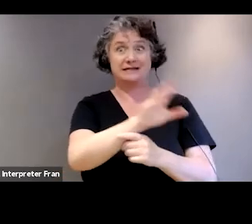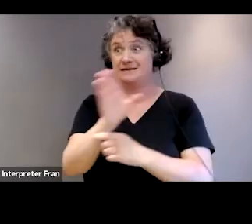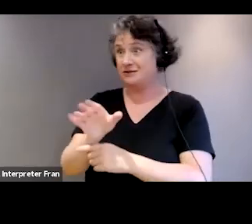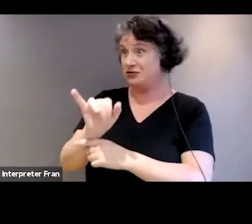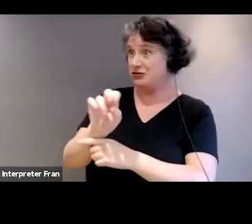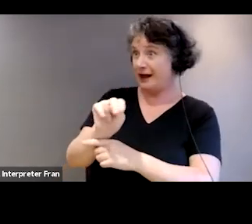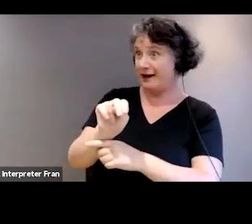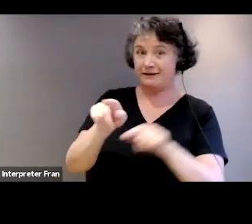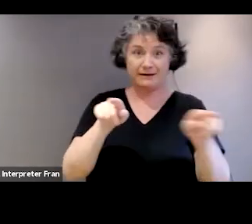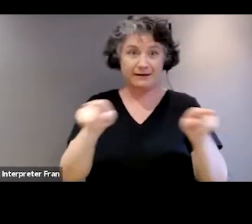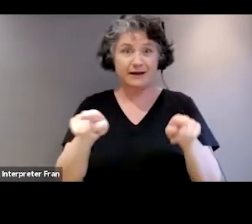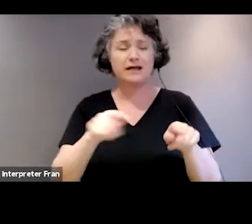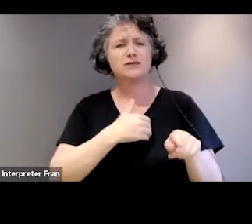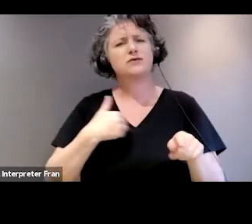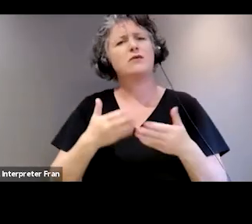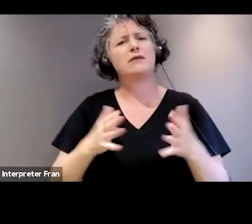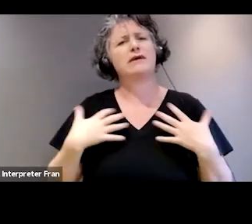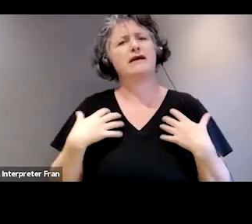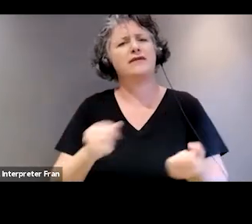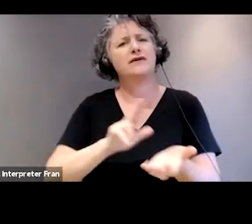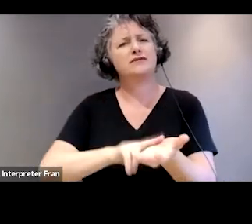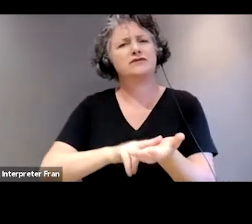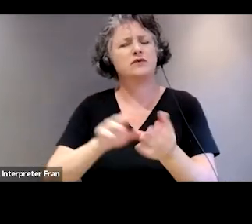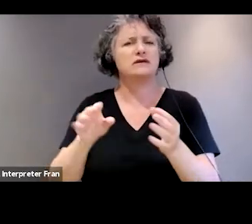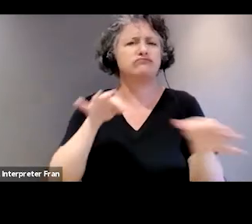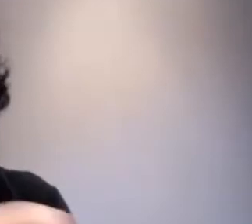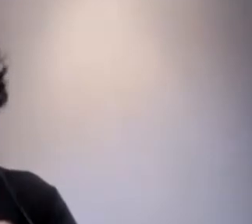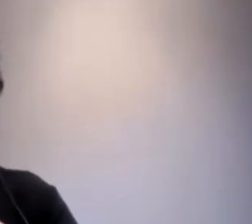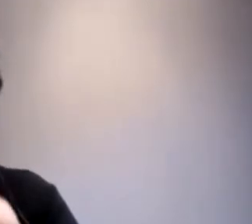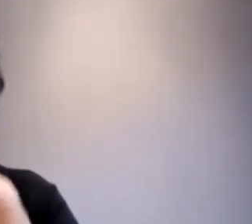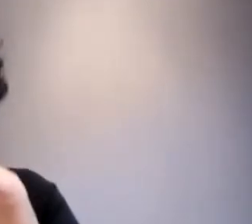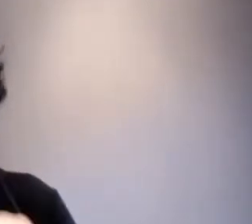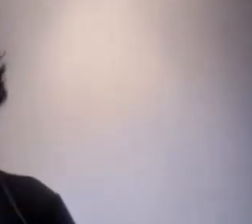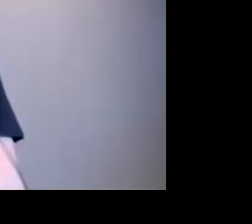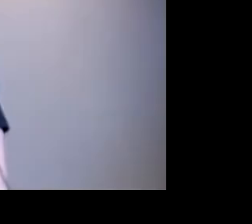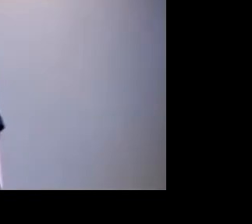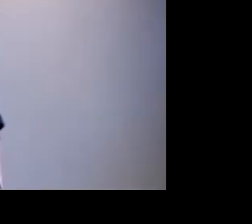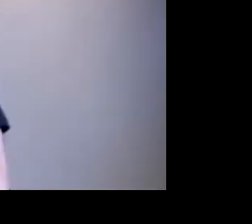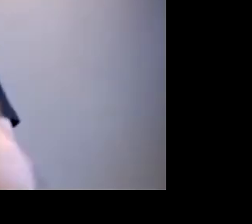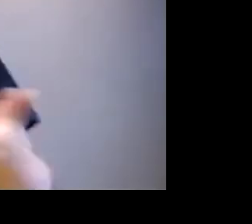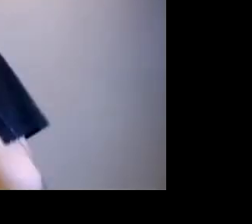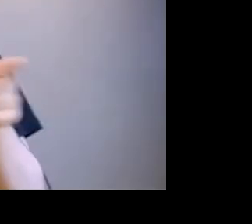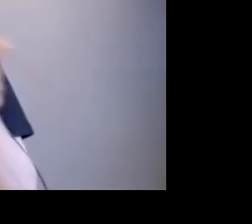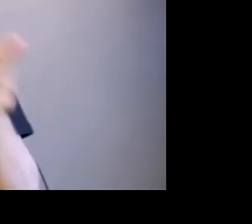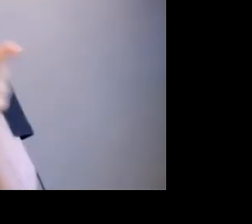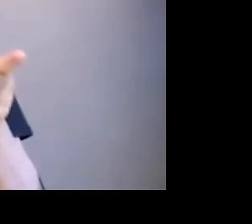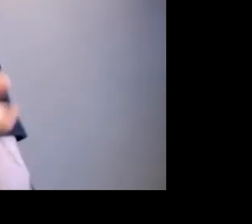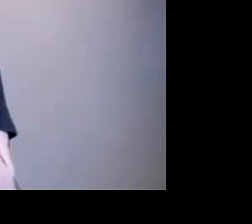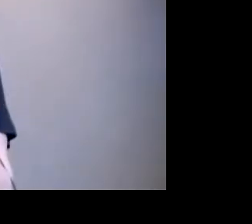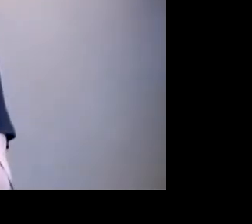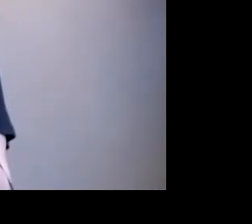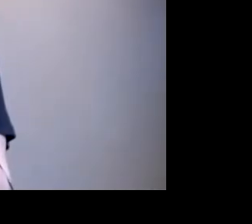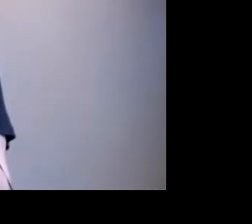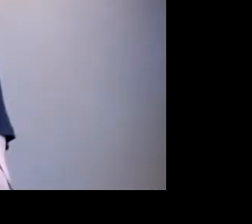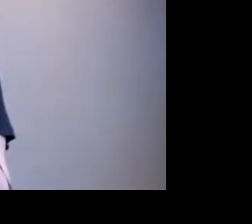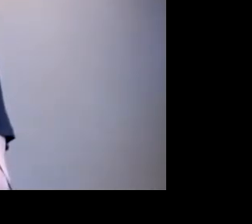please.